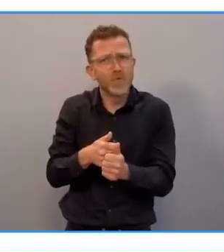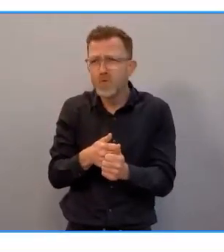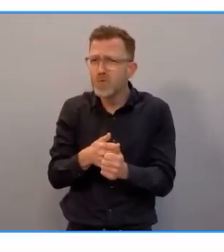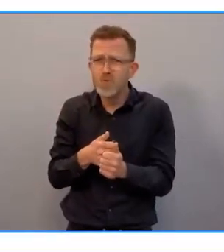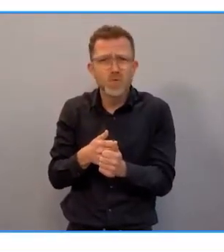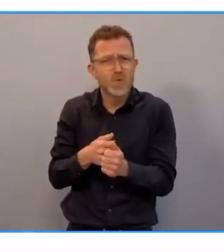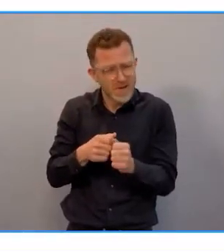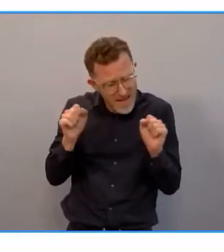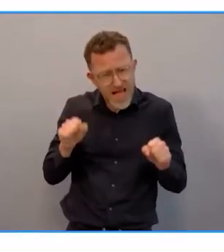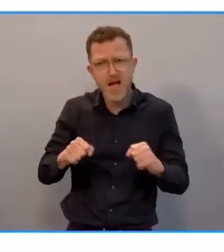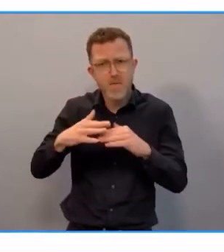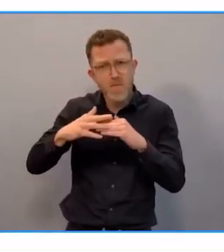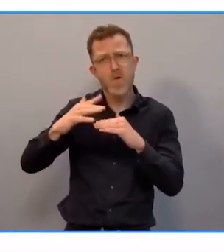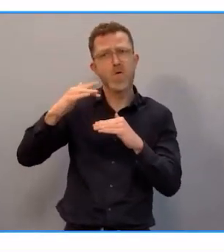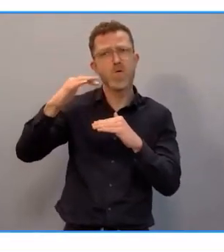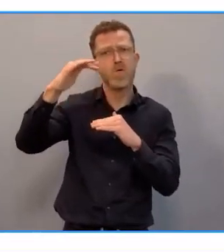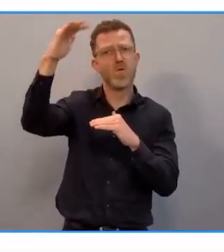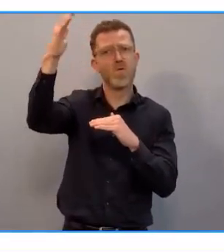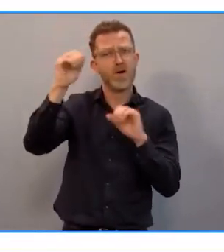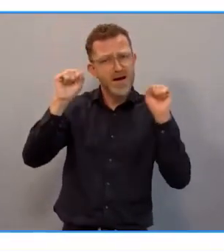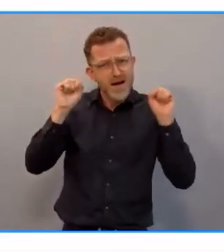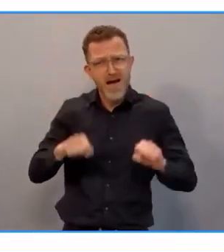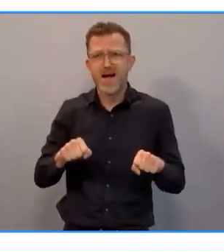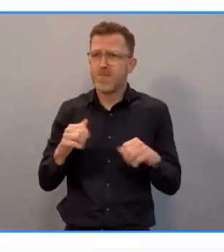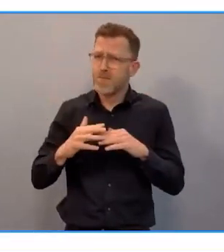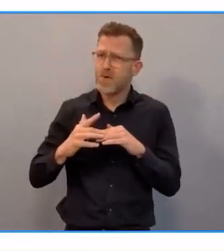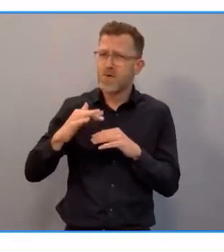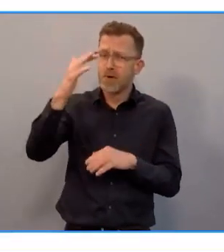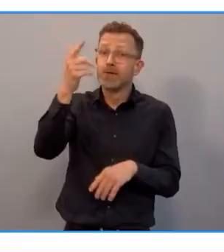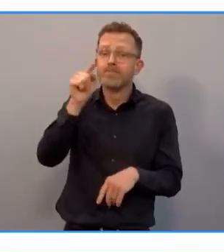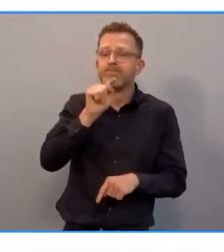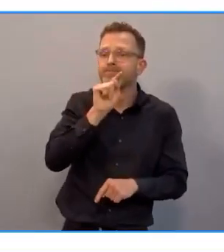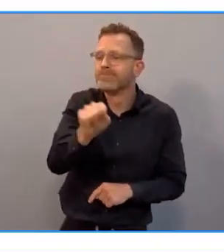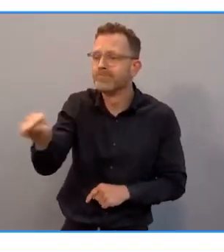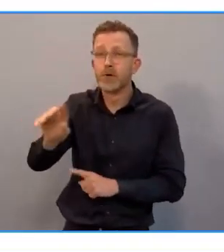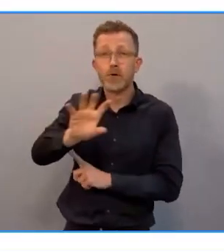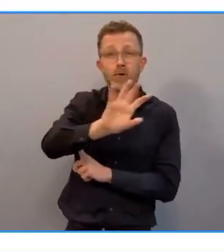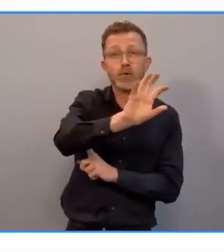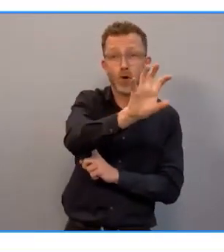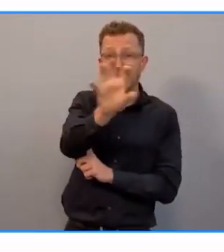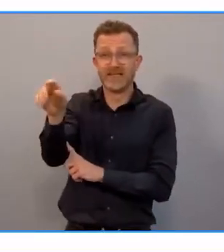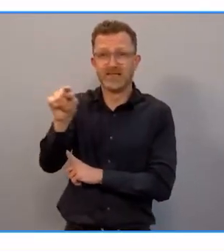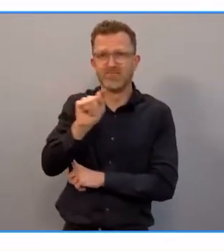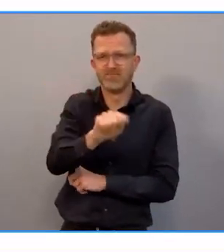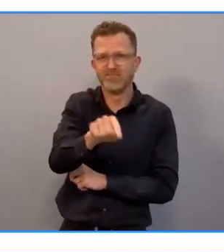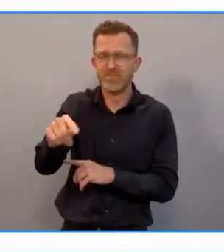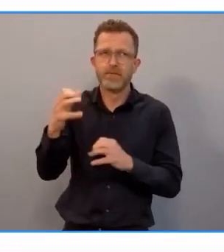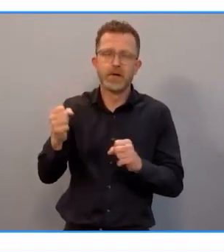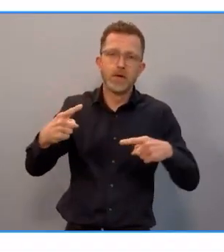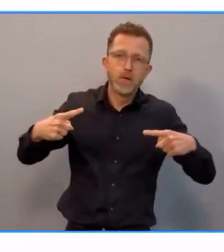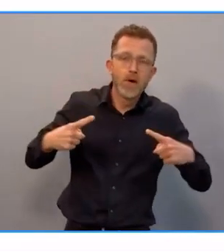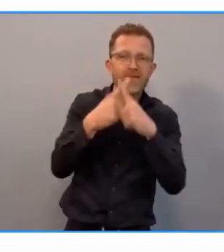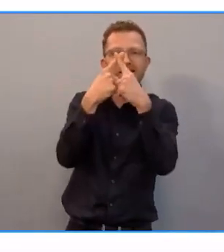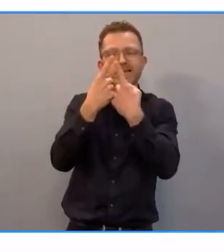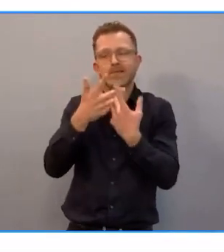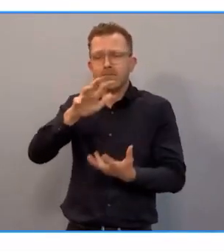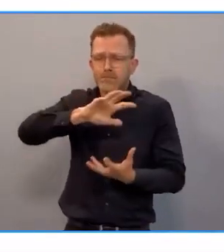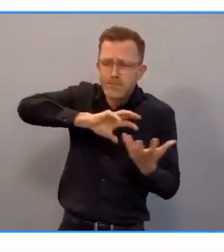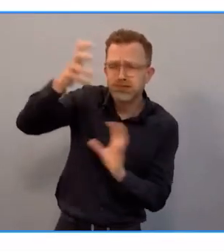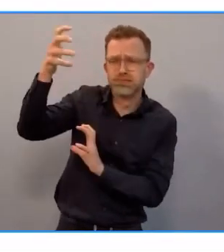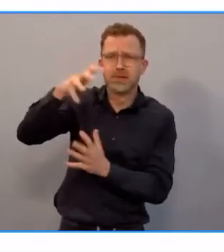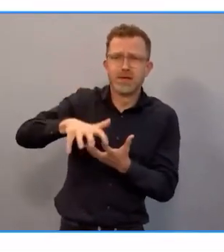conflicts or disasters. Thirdly I want to emphasize that it